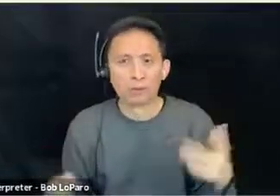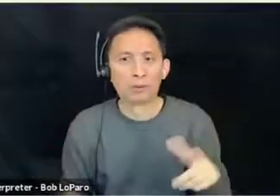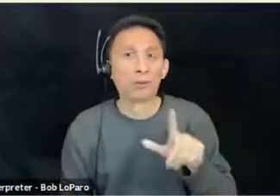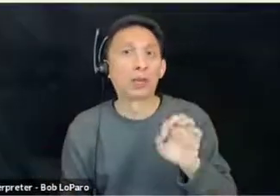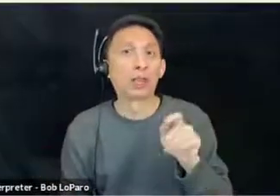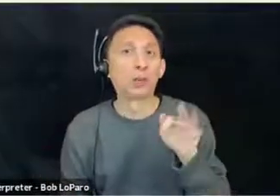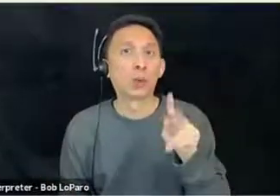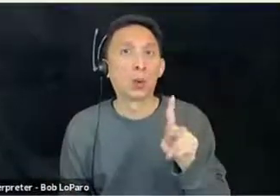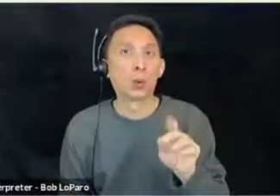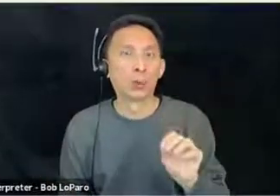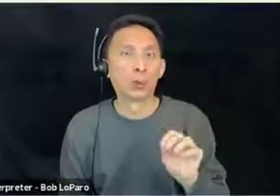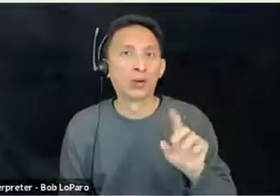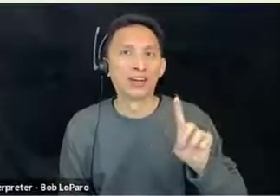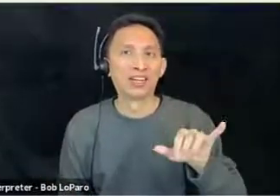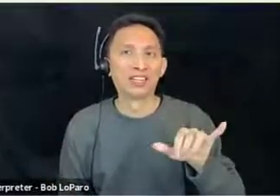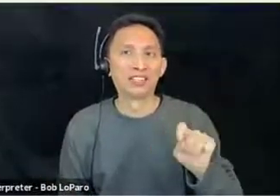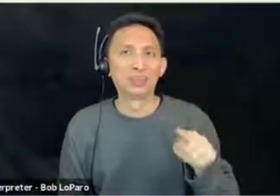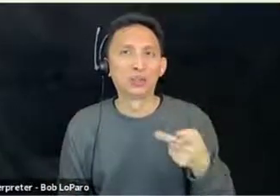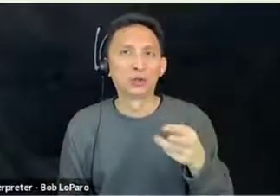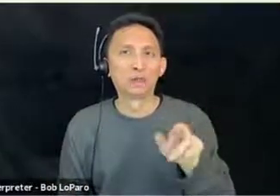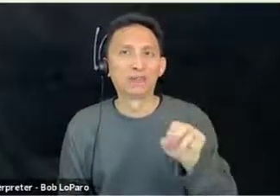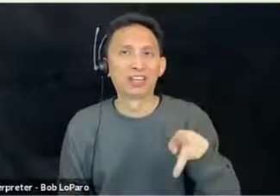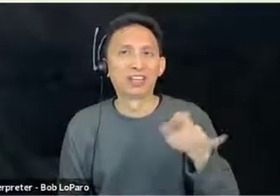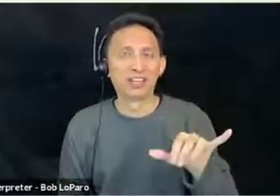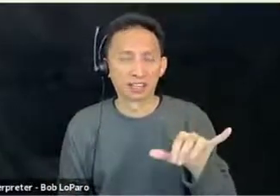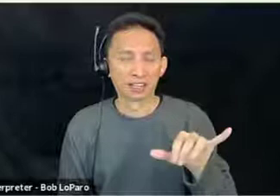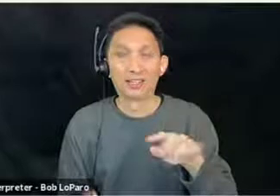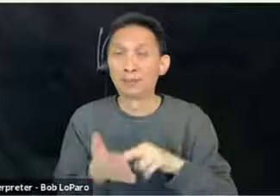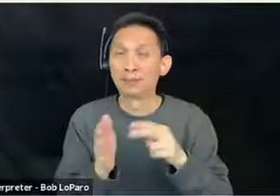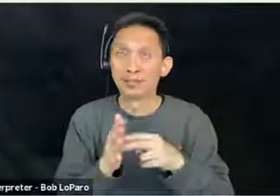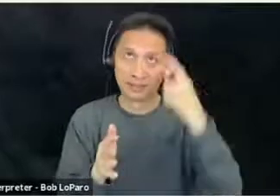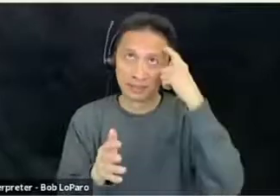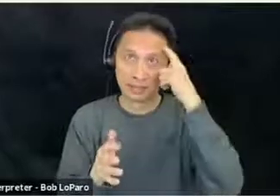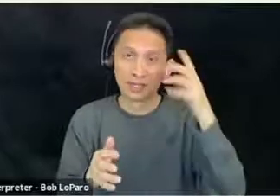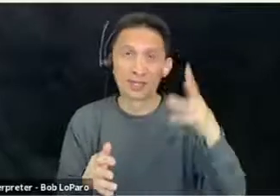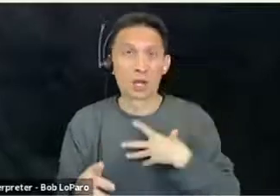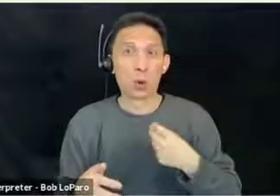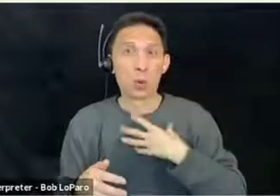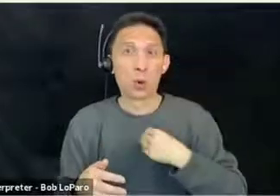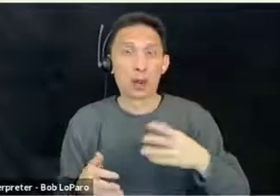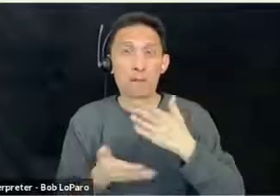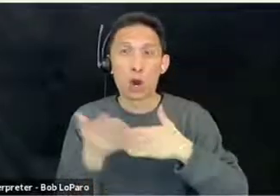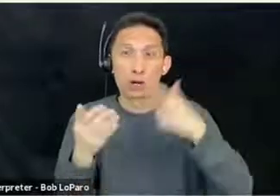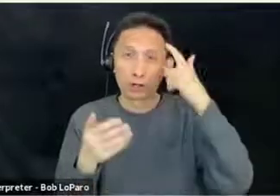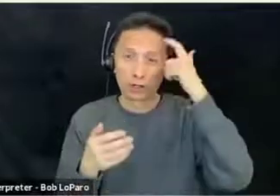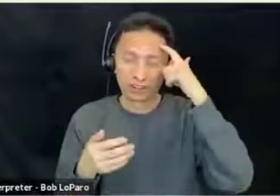which is white matter changes in the brain, they can have difficulty with liver function,